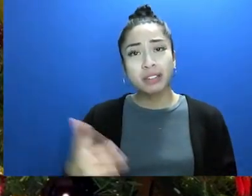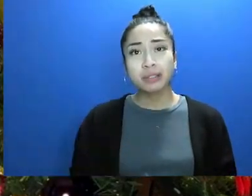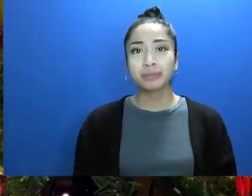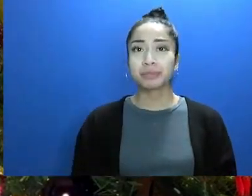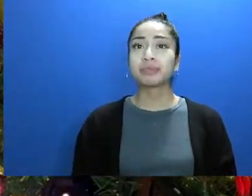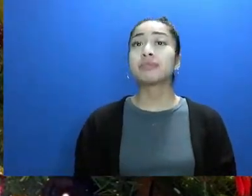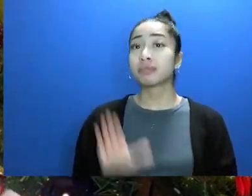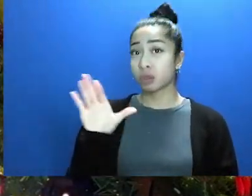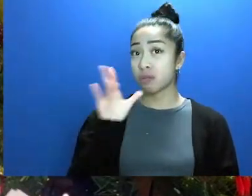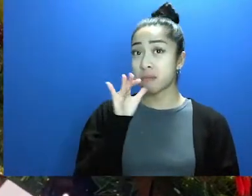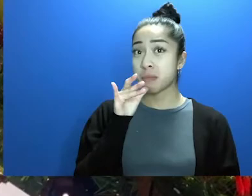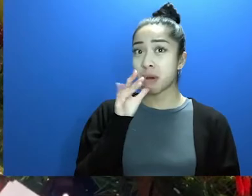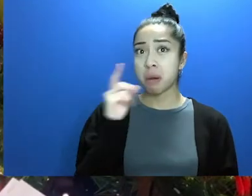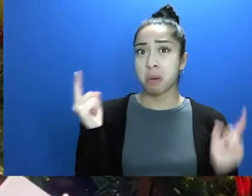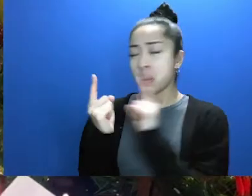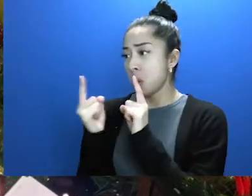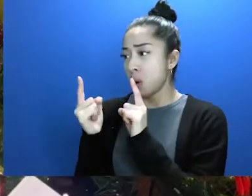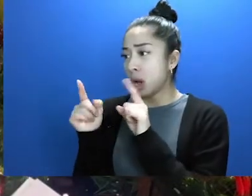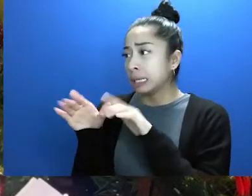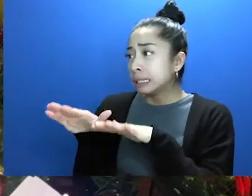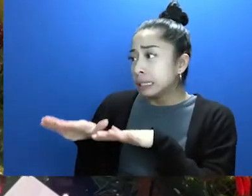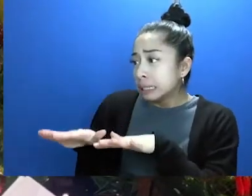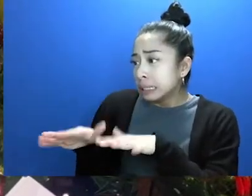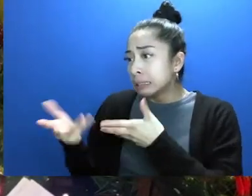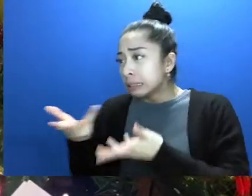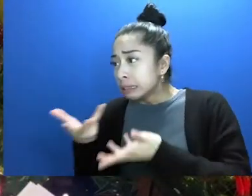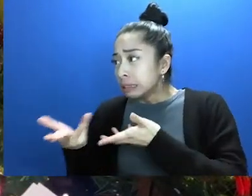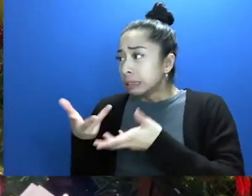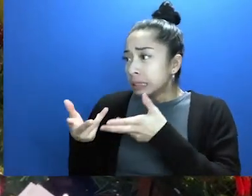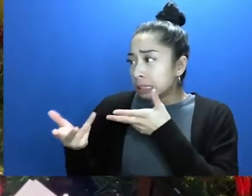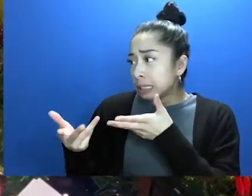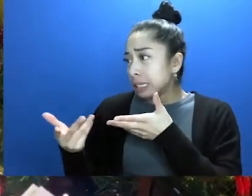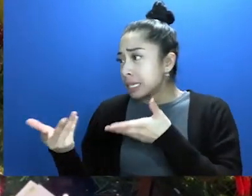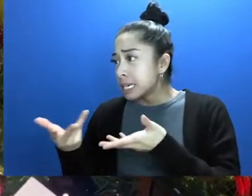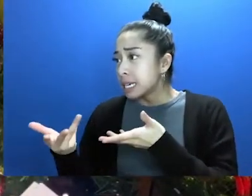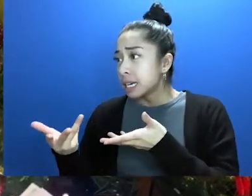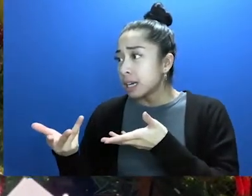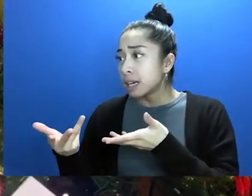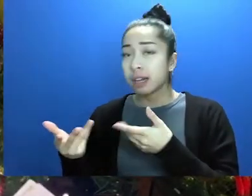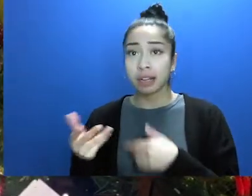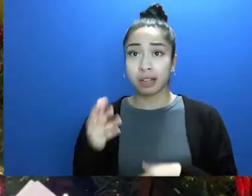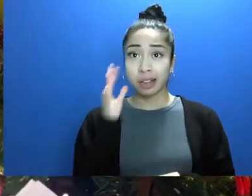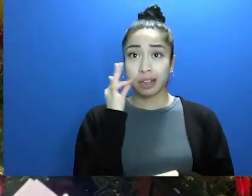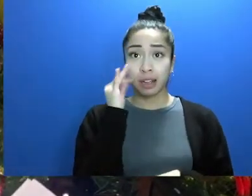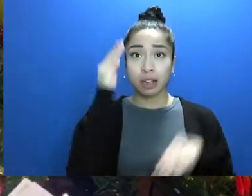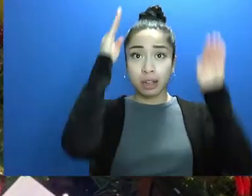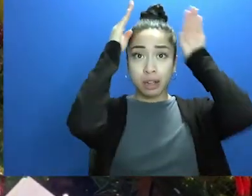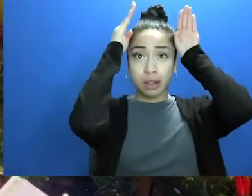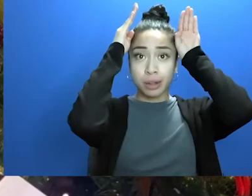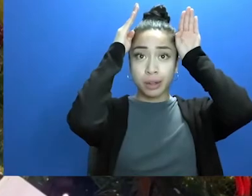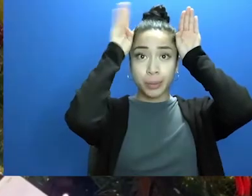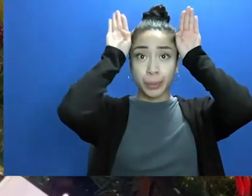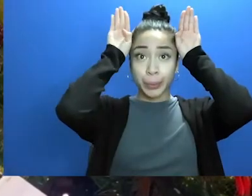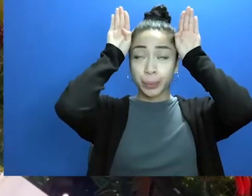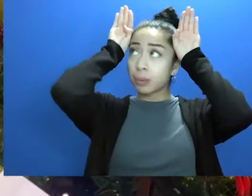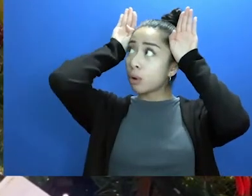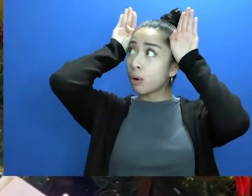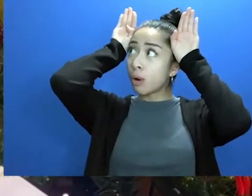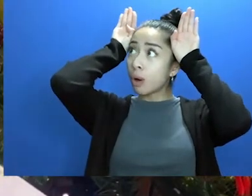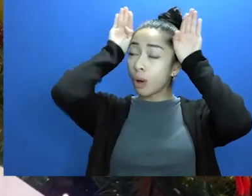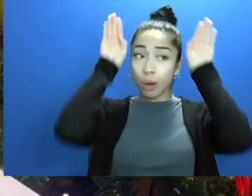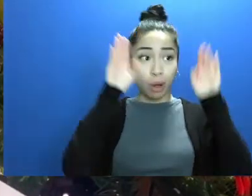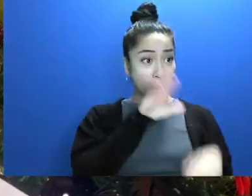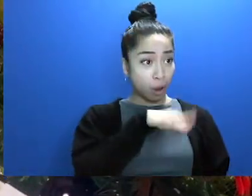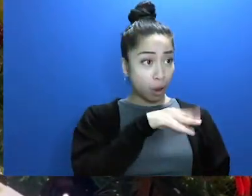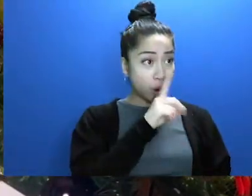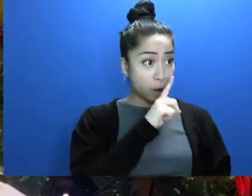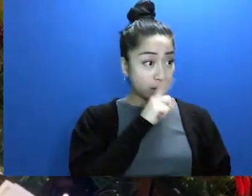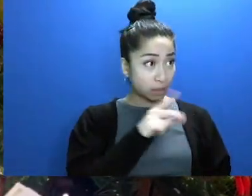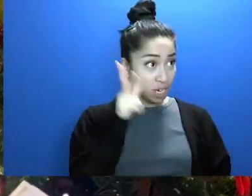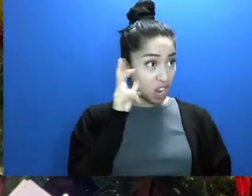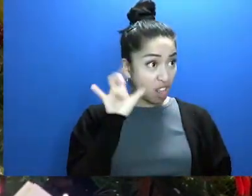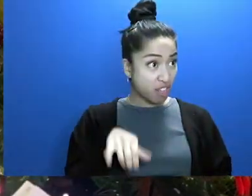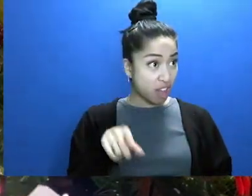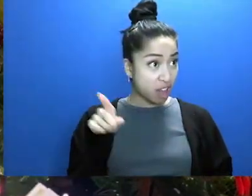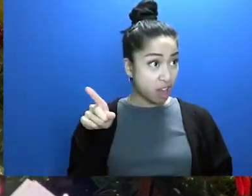while madame calmed down her terrible brat monsieur pricked an ear oh did you hear that what